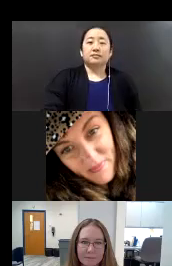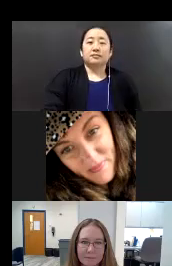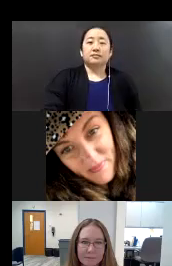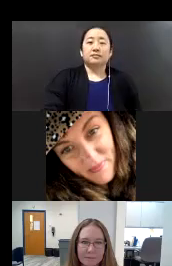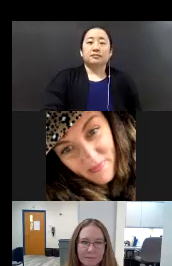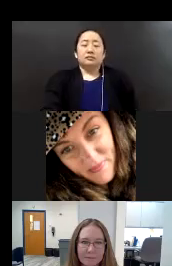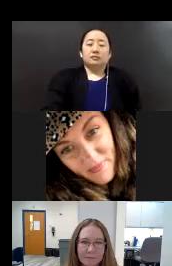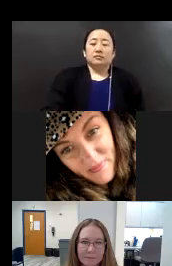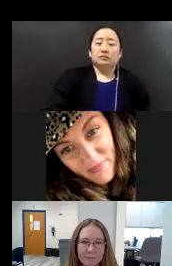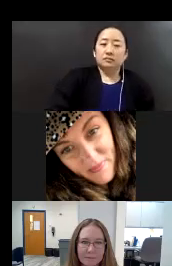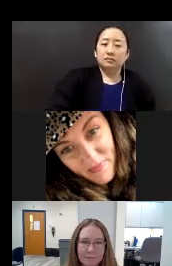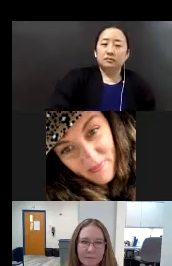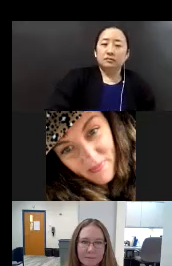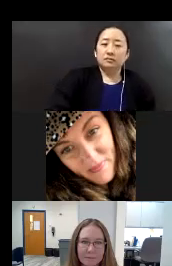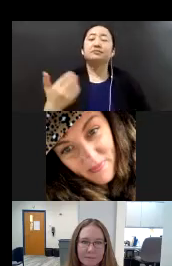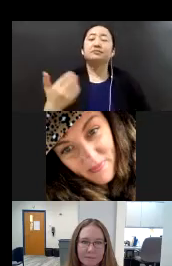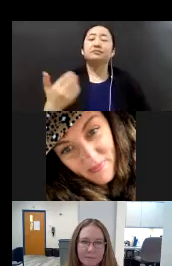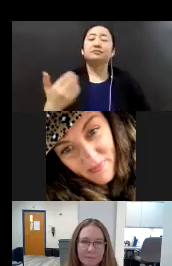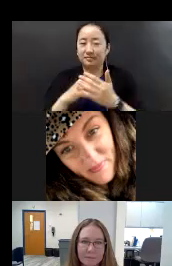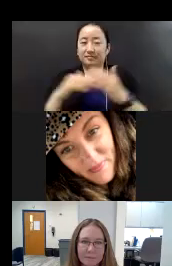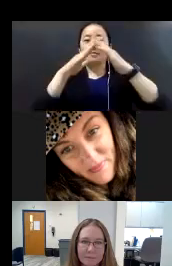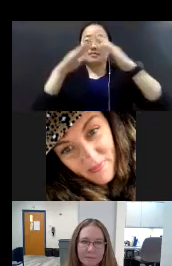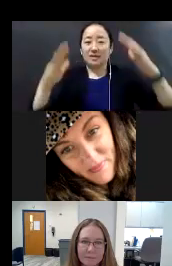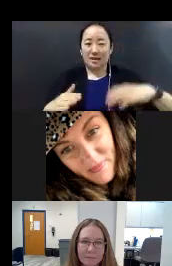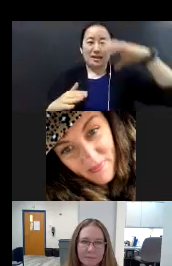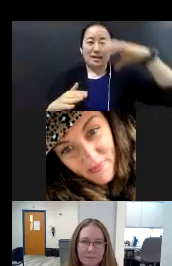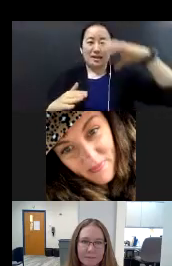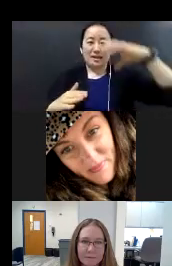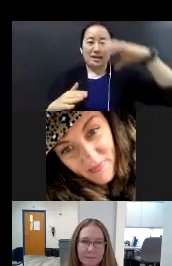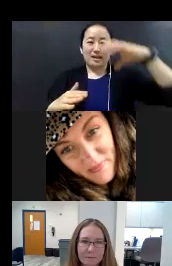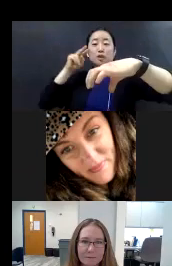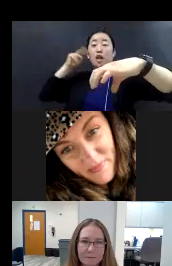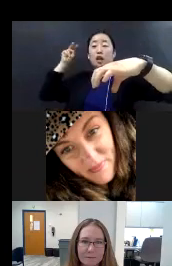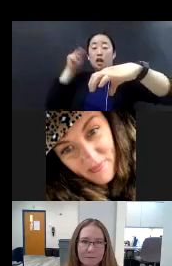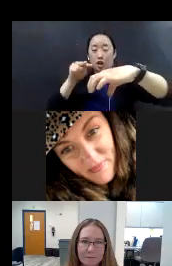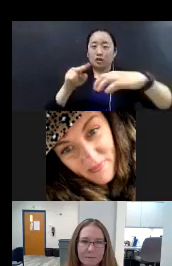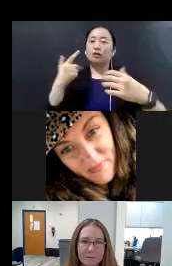THIS IS THE EXTERIOR AGAIN. WE WALKED A LITTLE CLOSER. THIS IS THE FRONT DOOR HE IS SHOWING US.